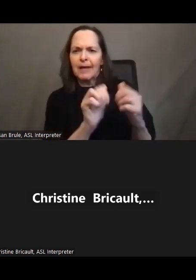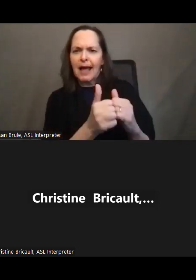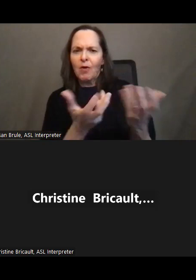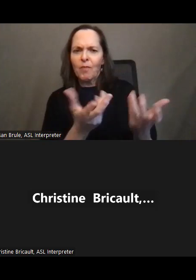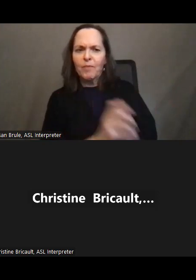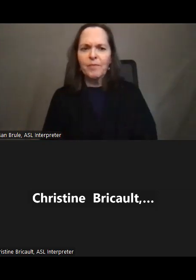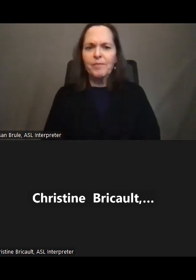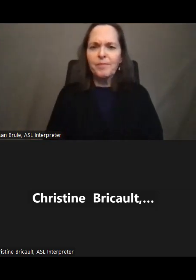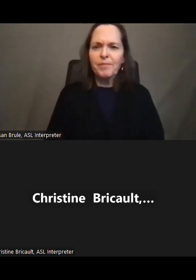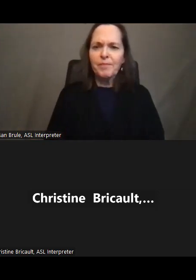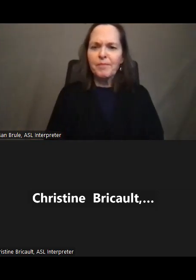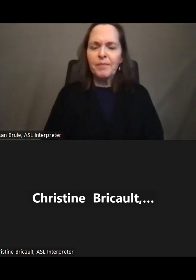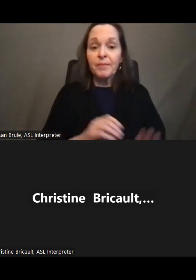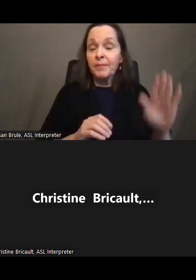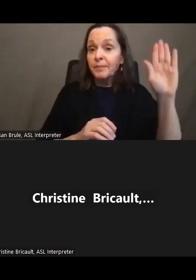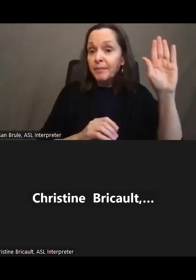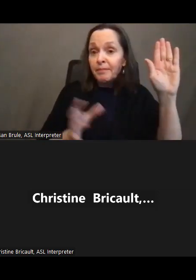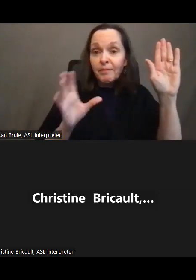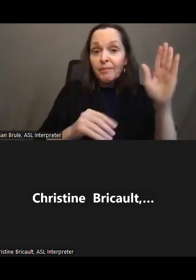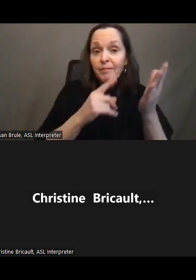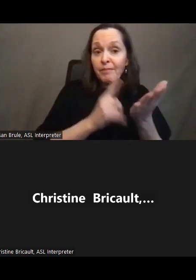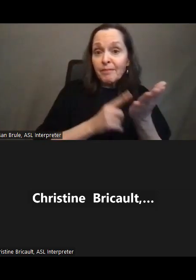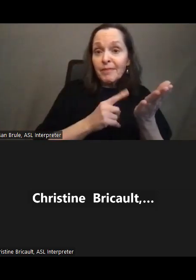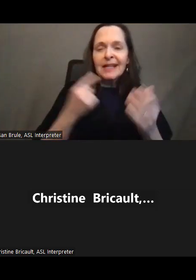Oh, hello. Thank you.